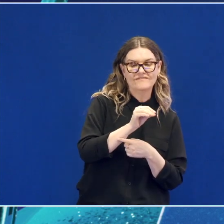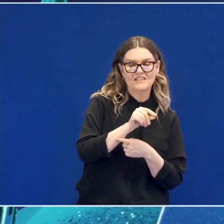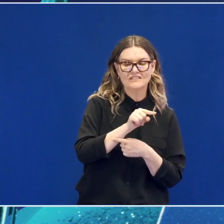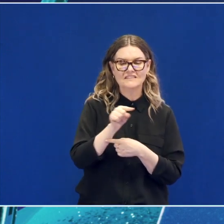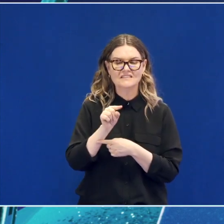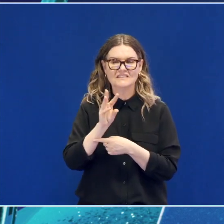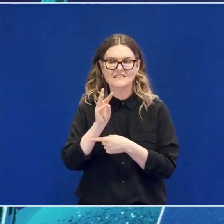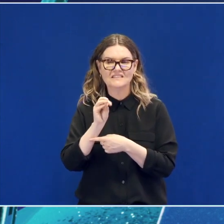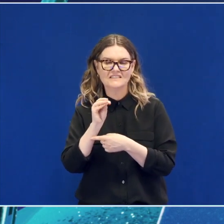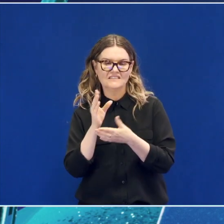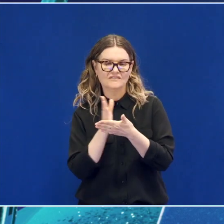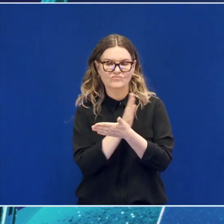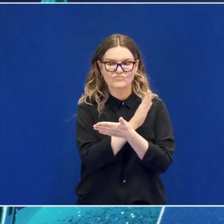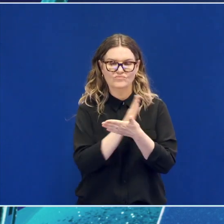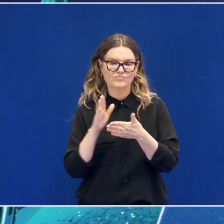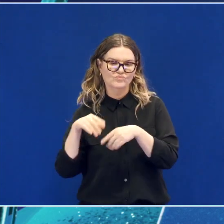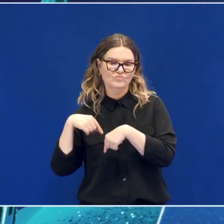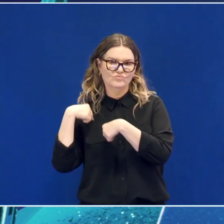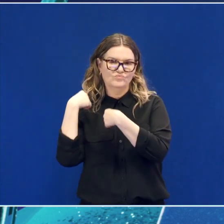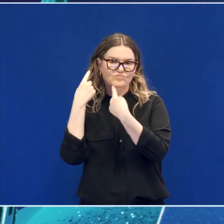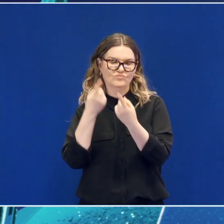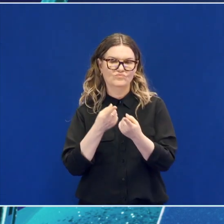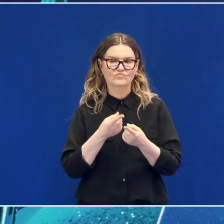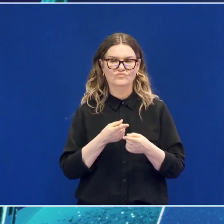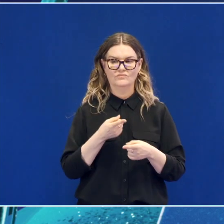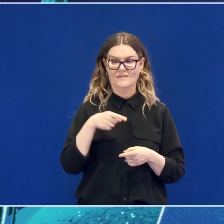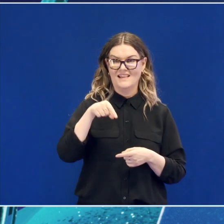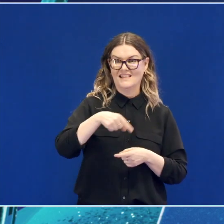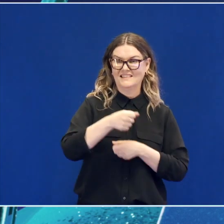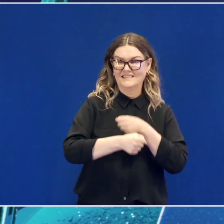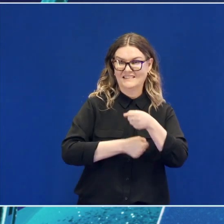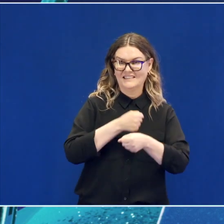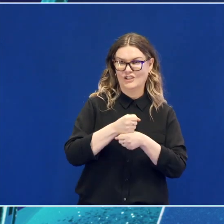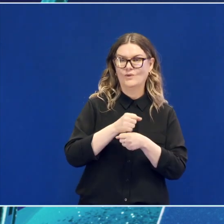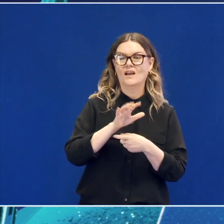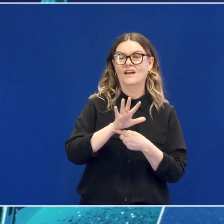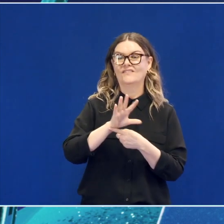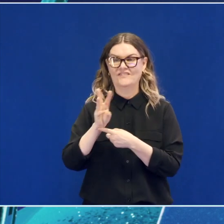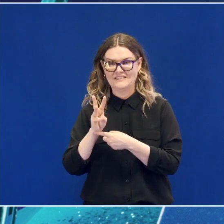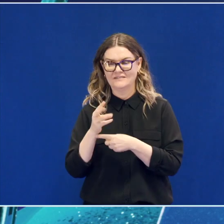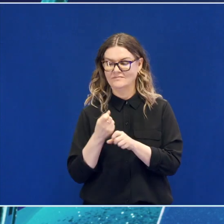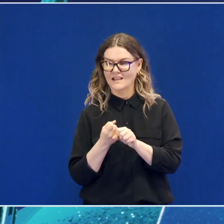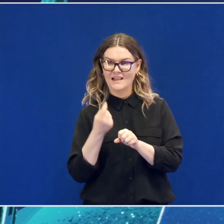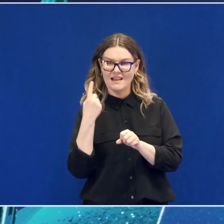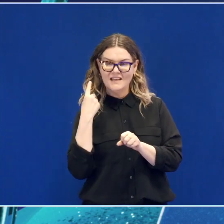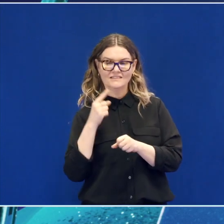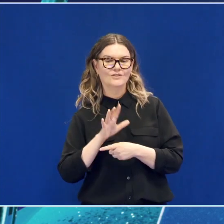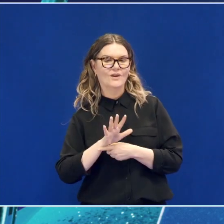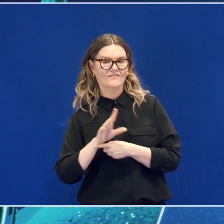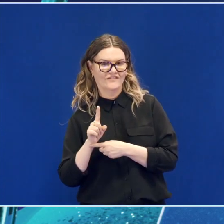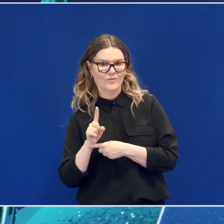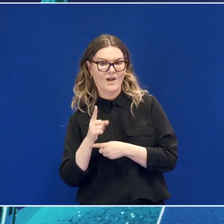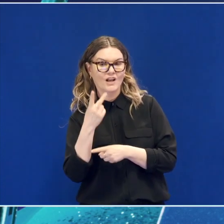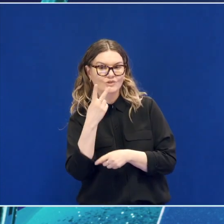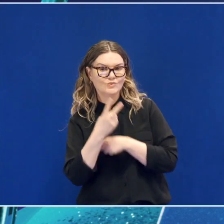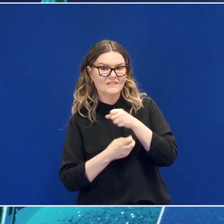51 last year, the year before that, it was 56. So I think there's just some noise in that data, and it's kind of roughly in line.